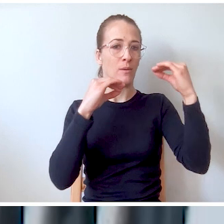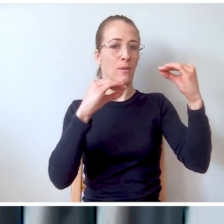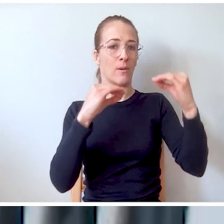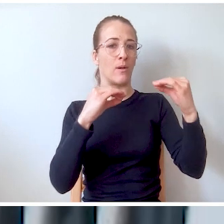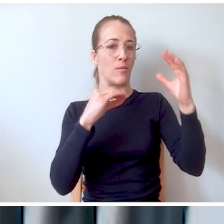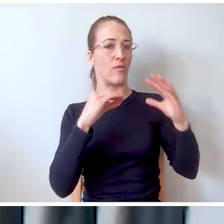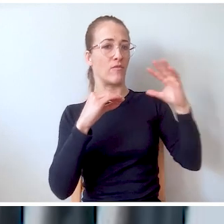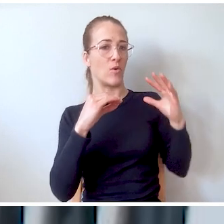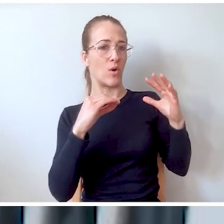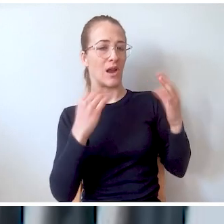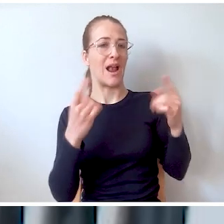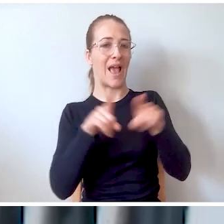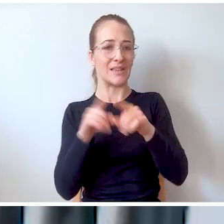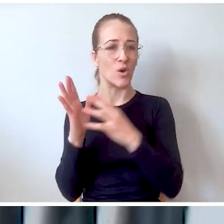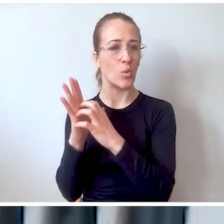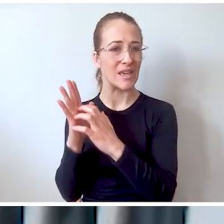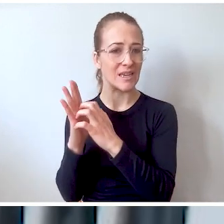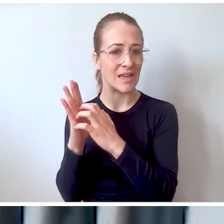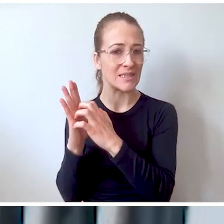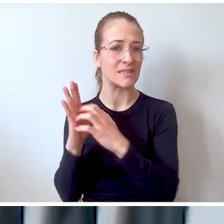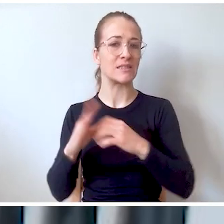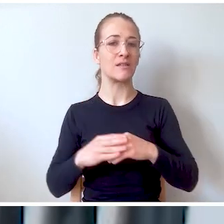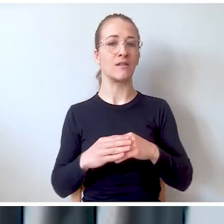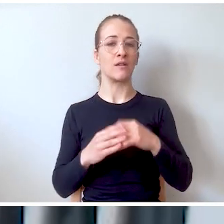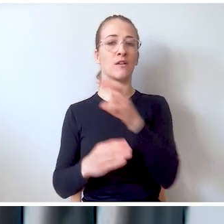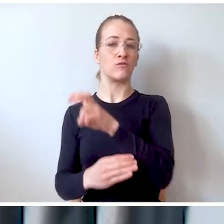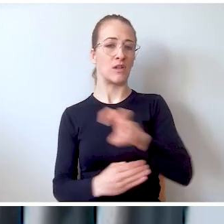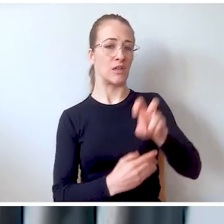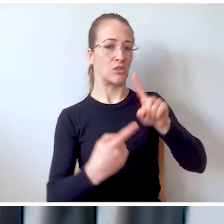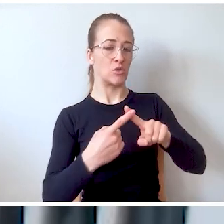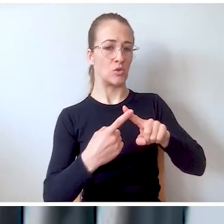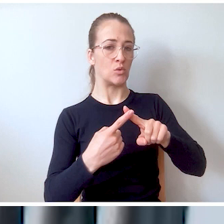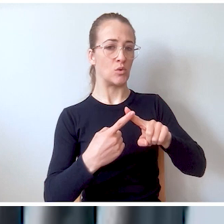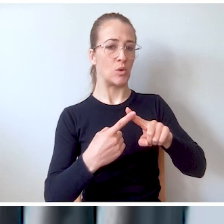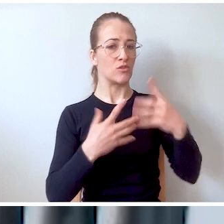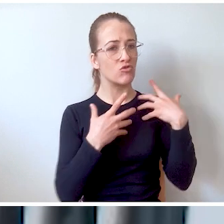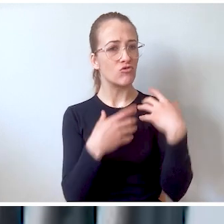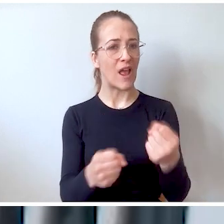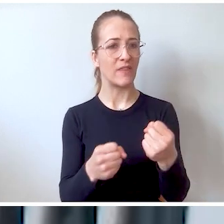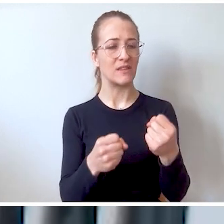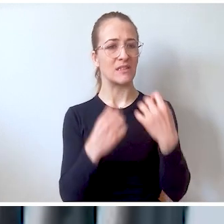as a source of weakness transitioned into a source of strength and value.